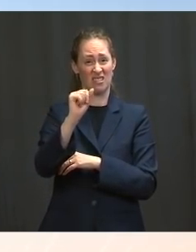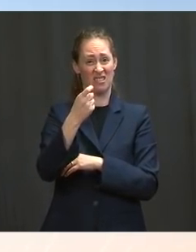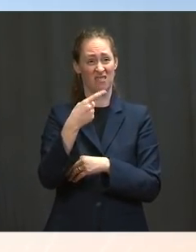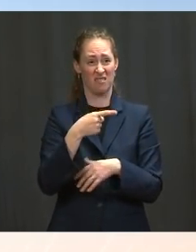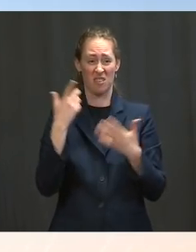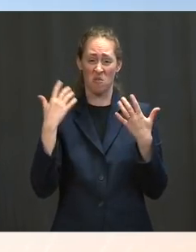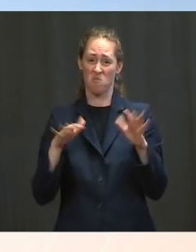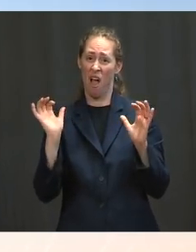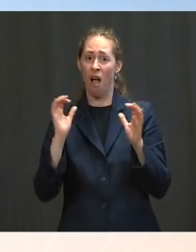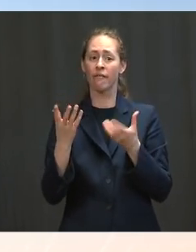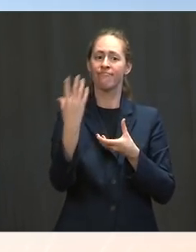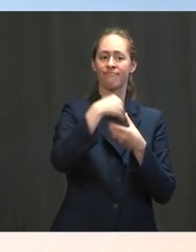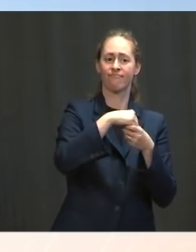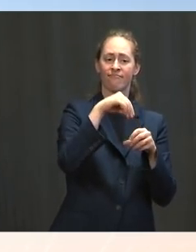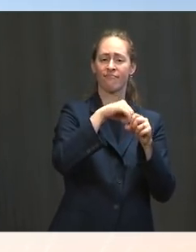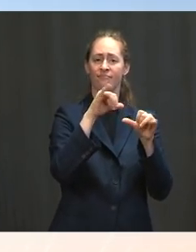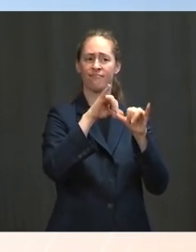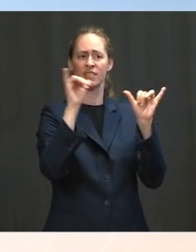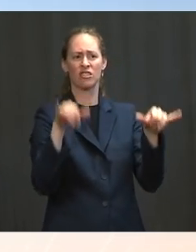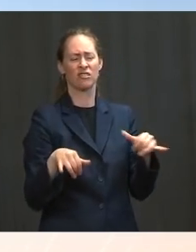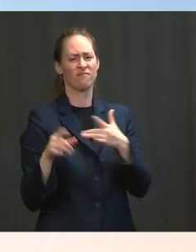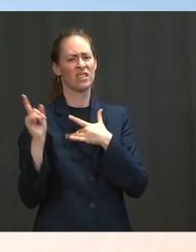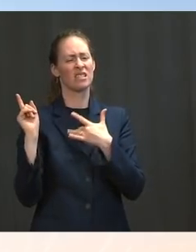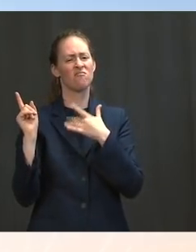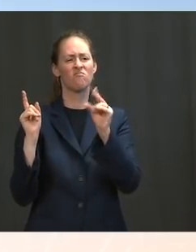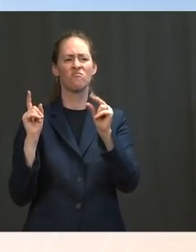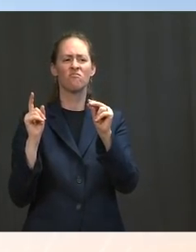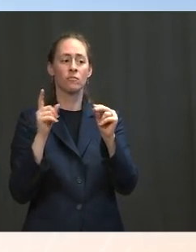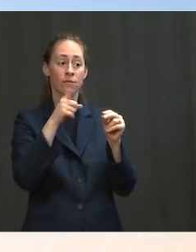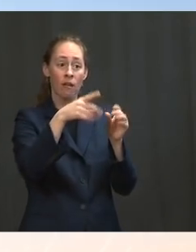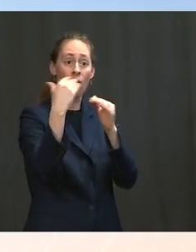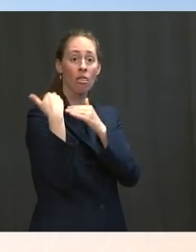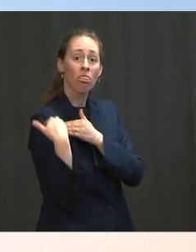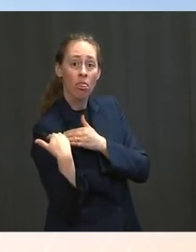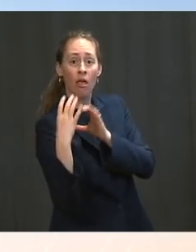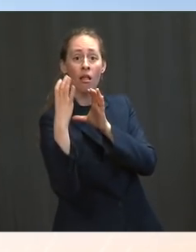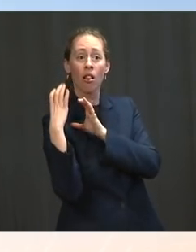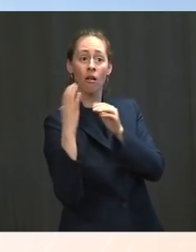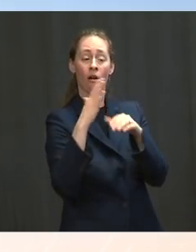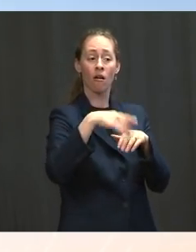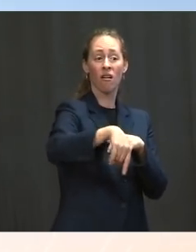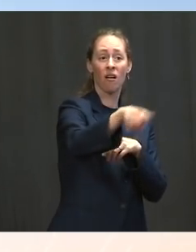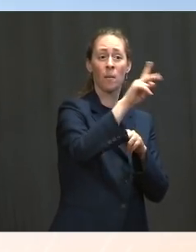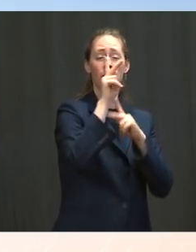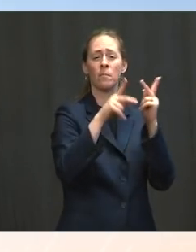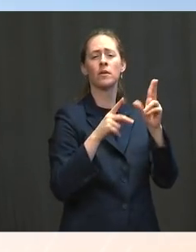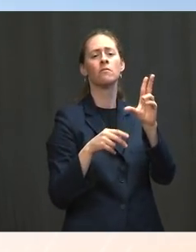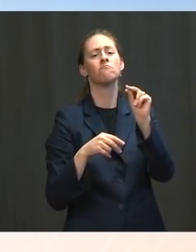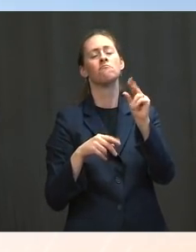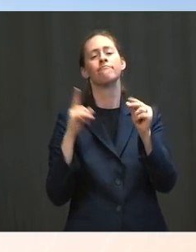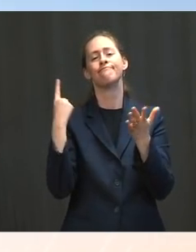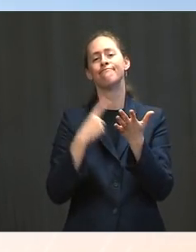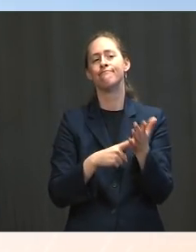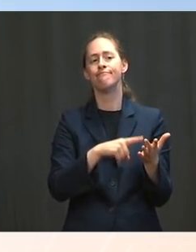because he felt that would fall on the backs of Americans. And that was a bottom line, red line for him. In terms of additional considerations,